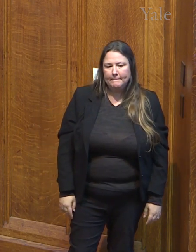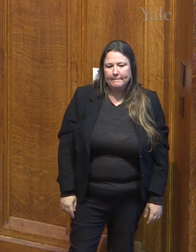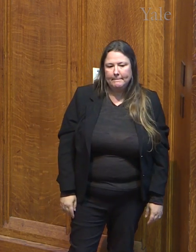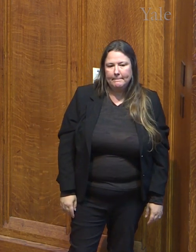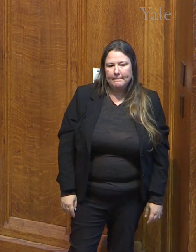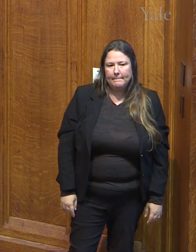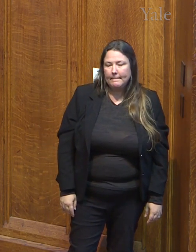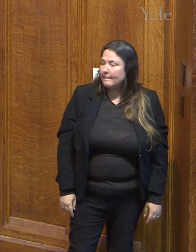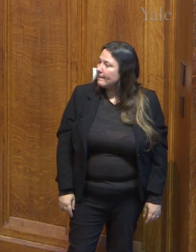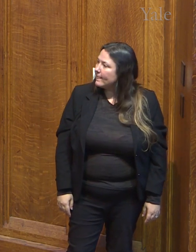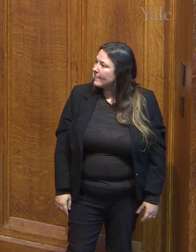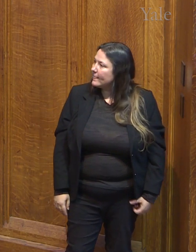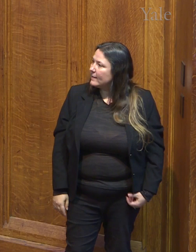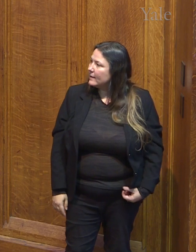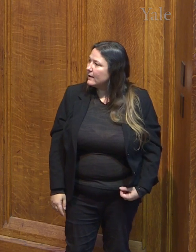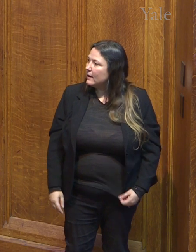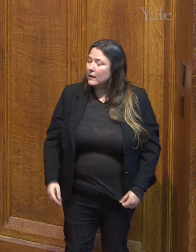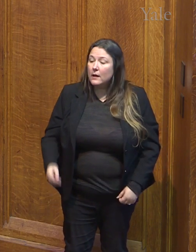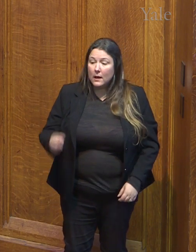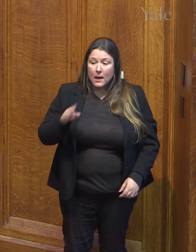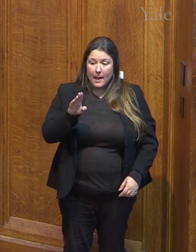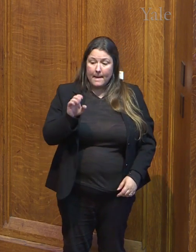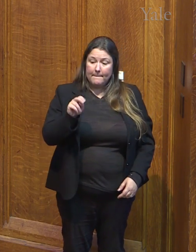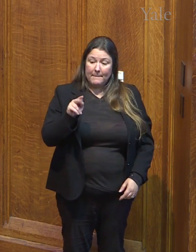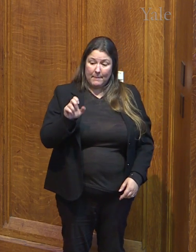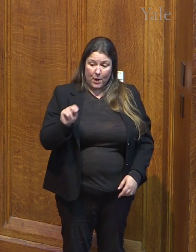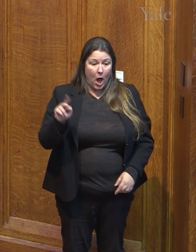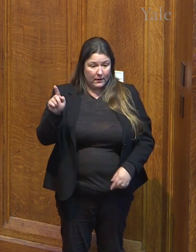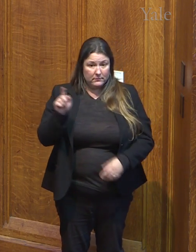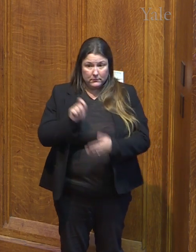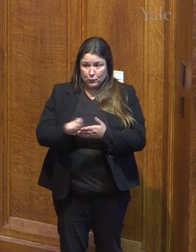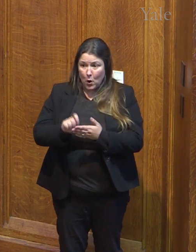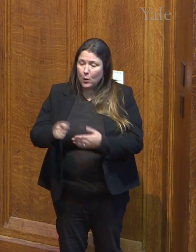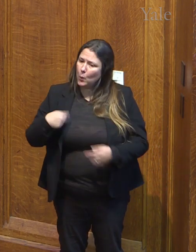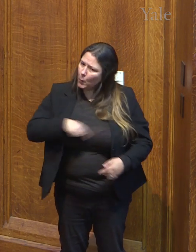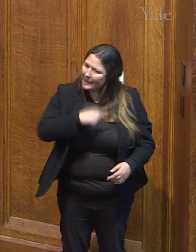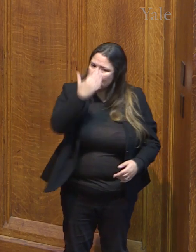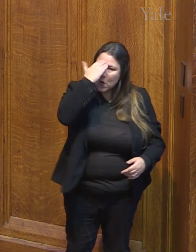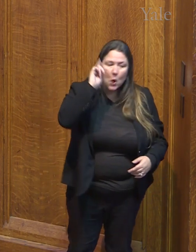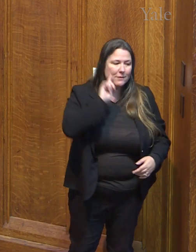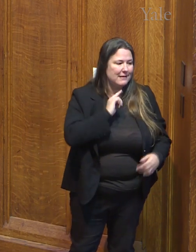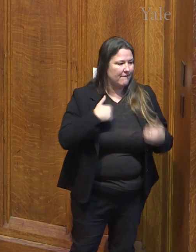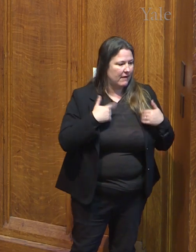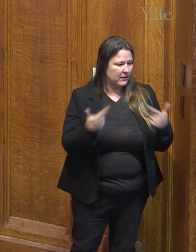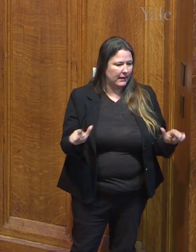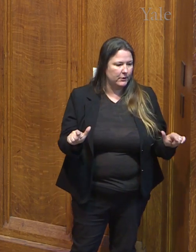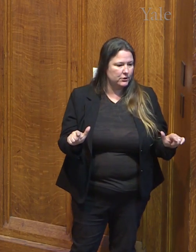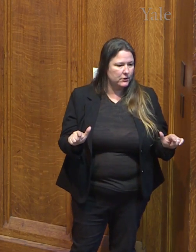We know, Bébian wrote, that the Deaf have a language one doesn't teach them.